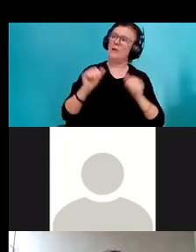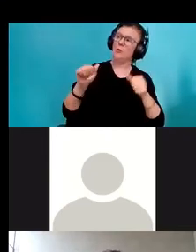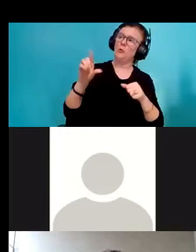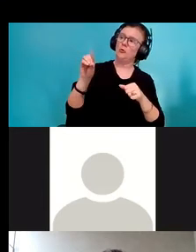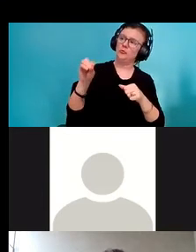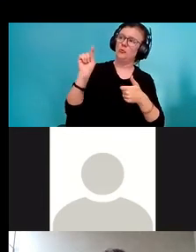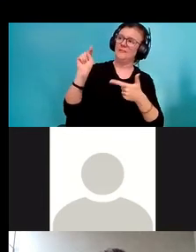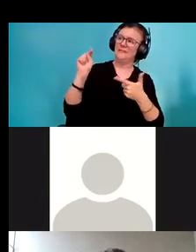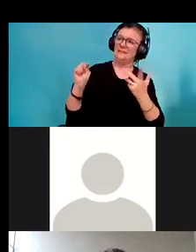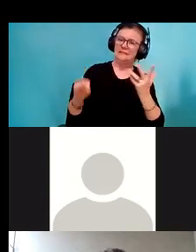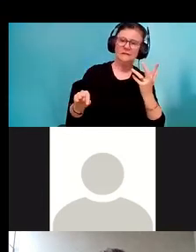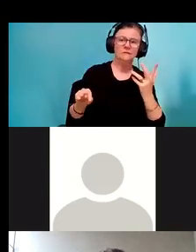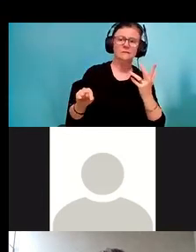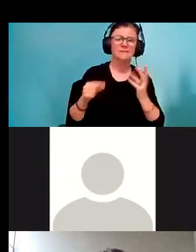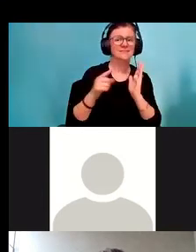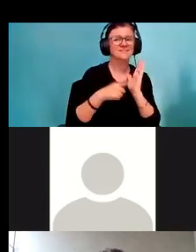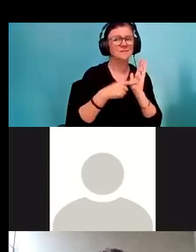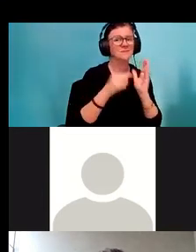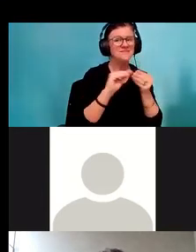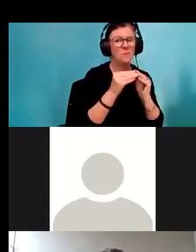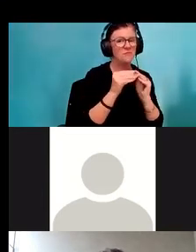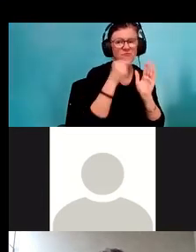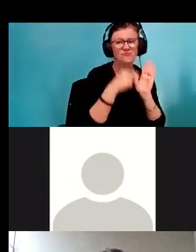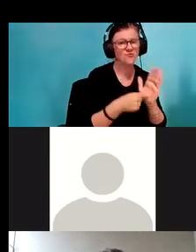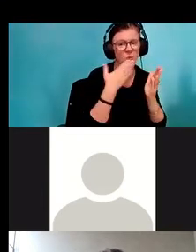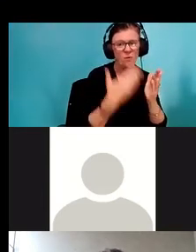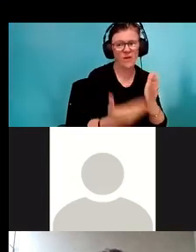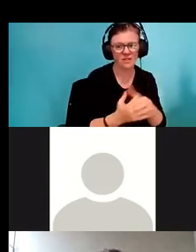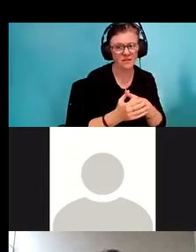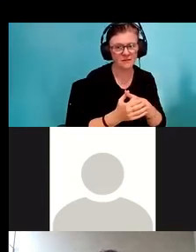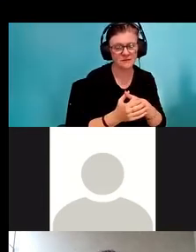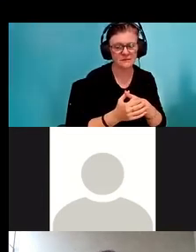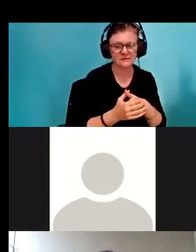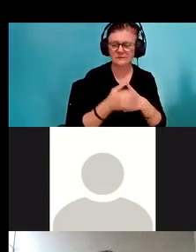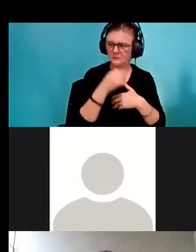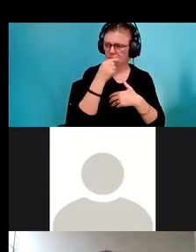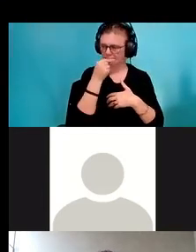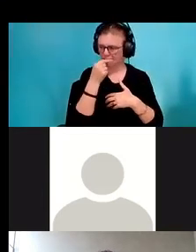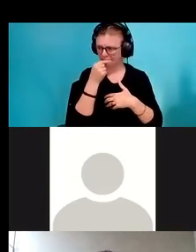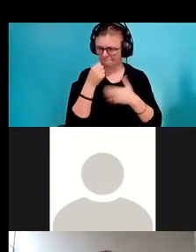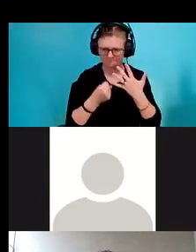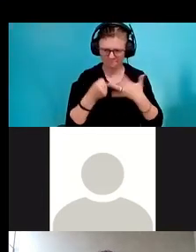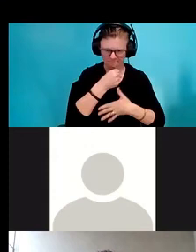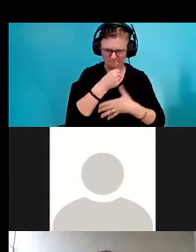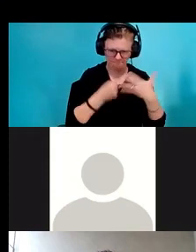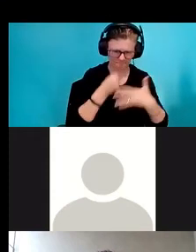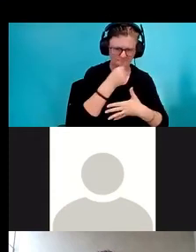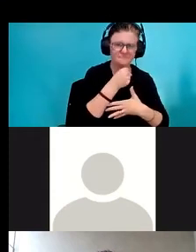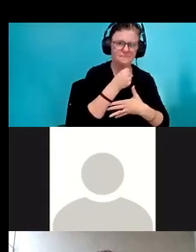that the numbers don't capture. If you're wondering how to prioritize, start with three pieces--